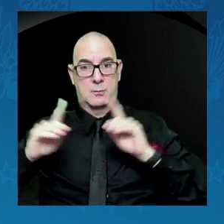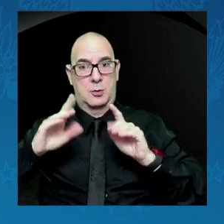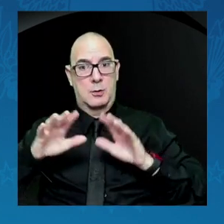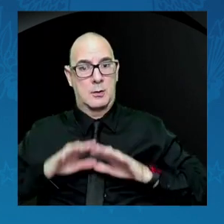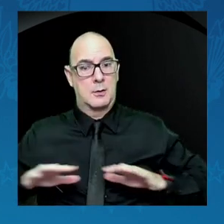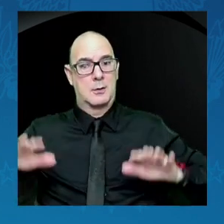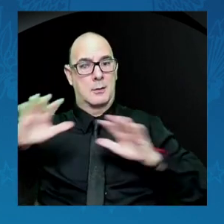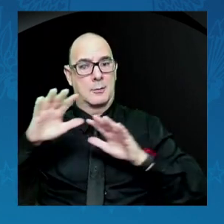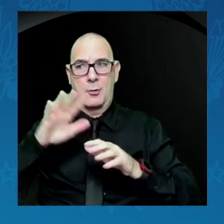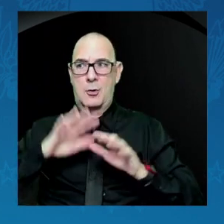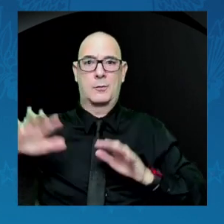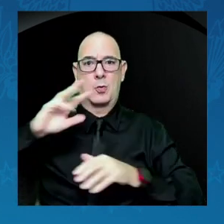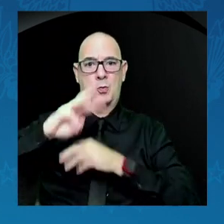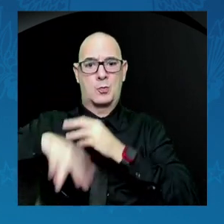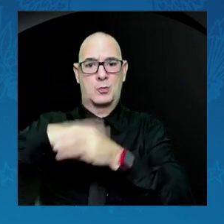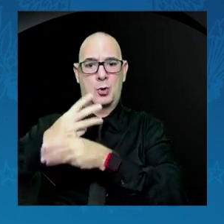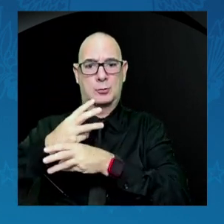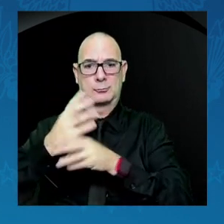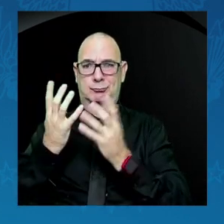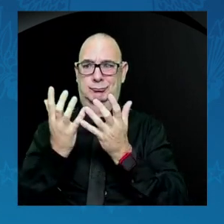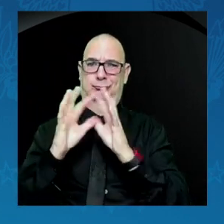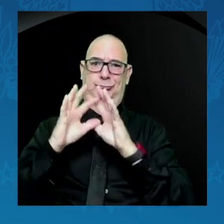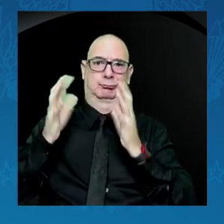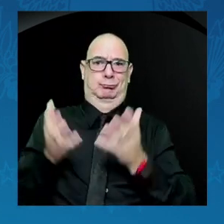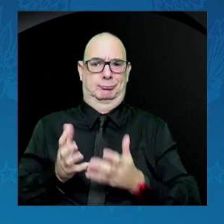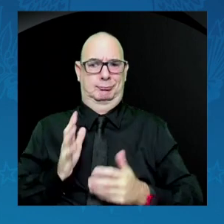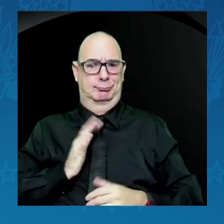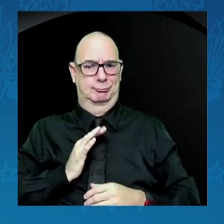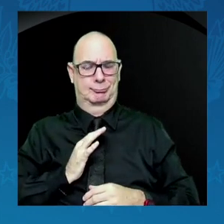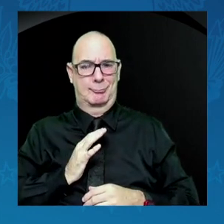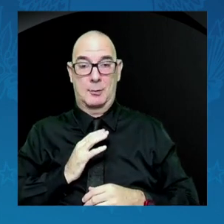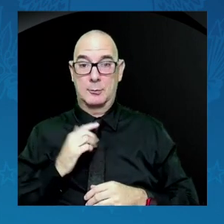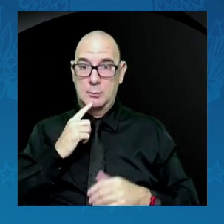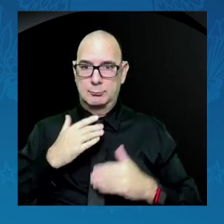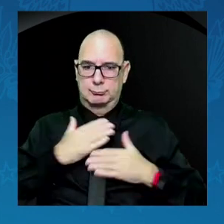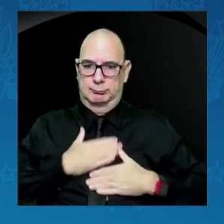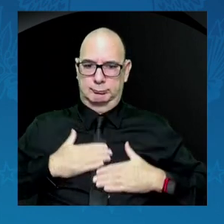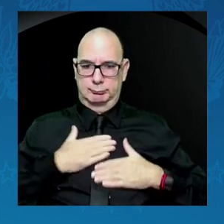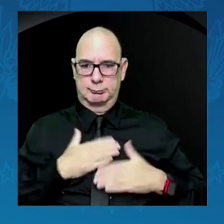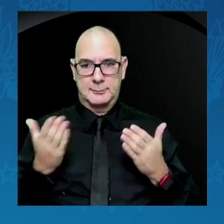I am very pleased to be here today with my friend